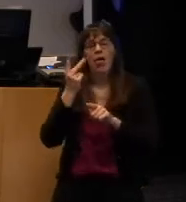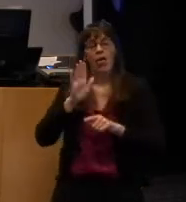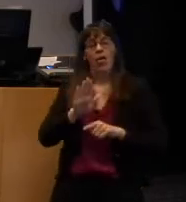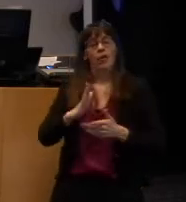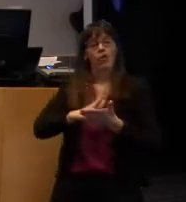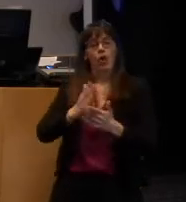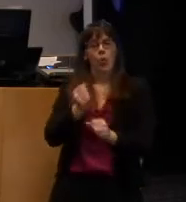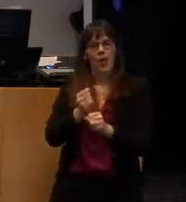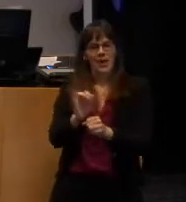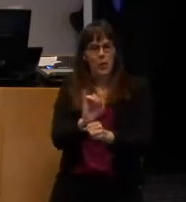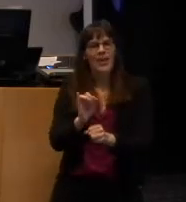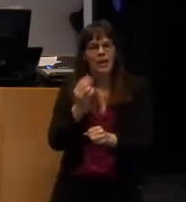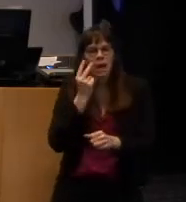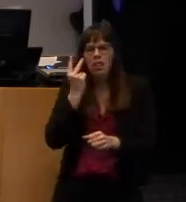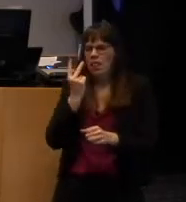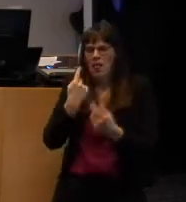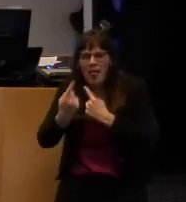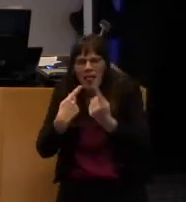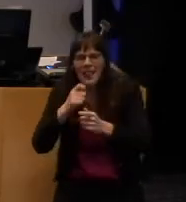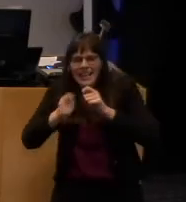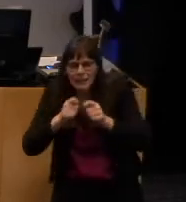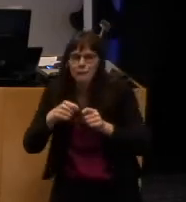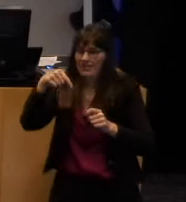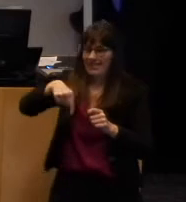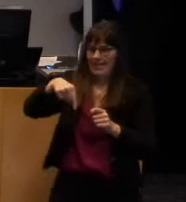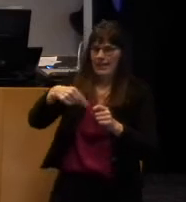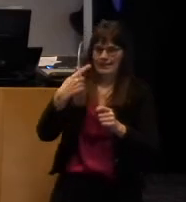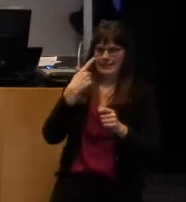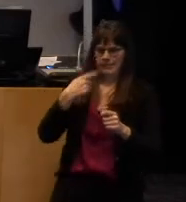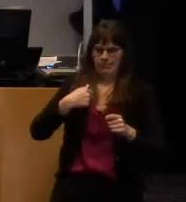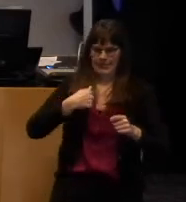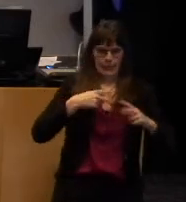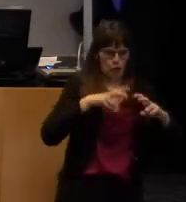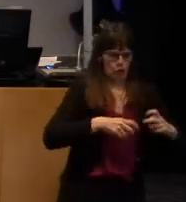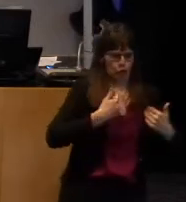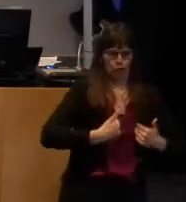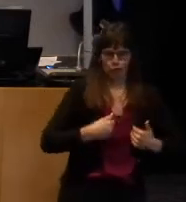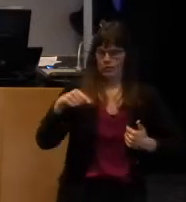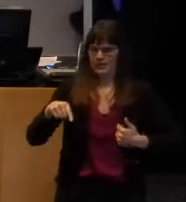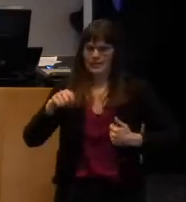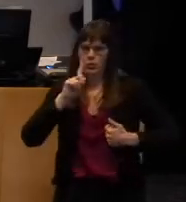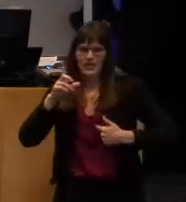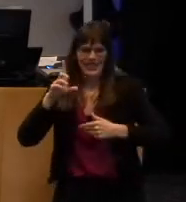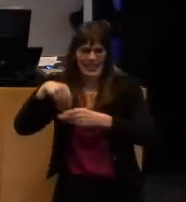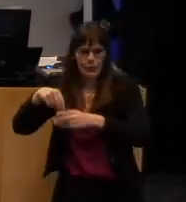It kind of challenged the researcher - researched and the insider - outsider dynamic, I think.